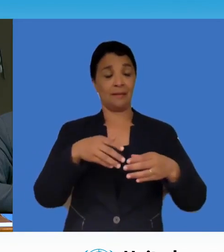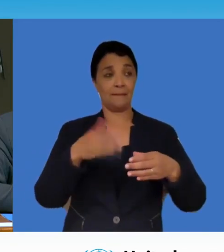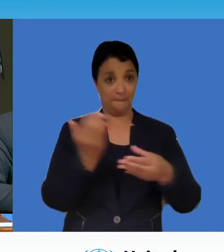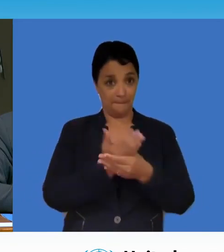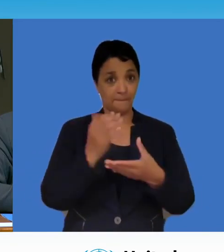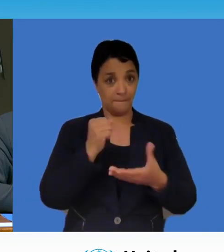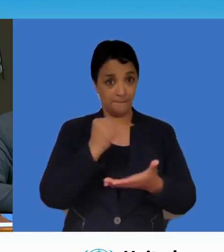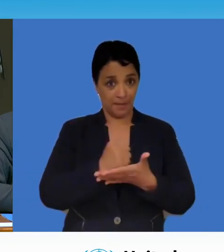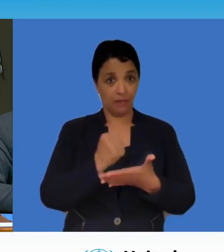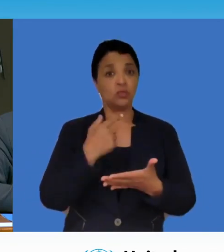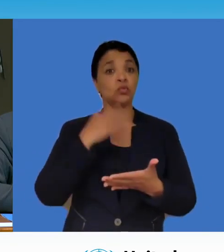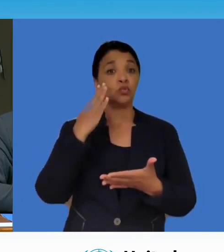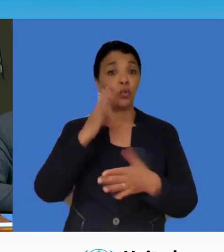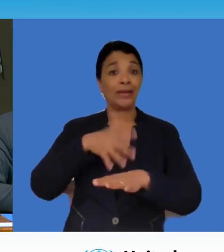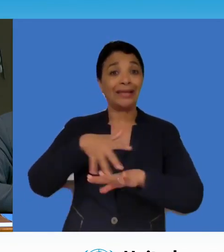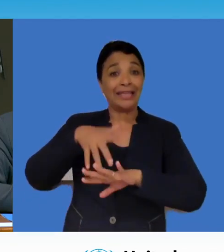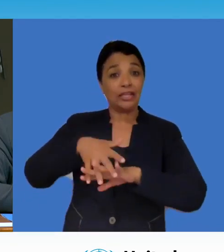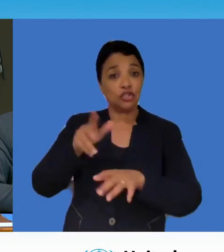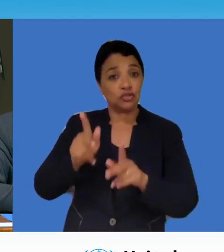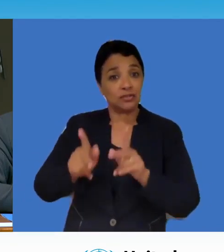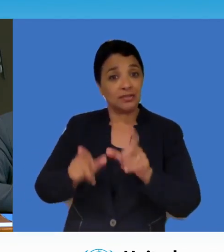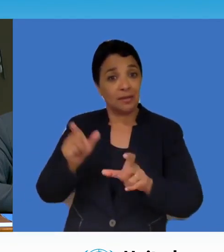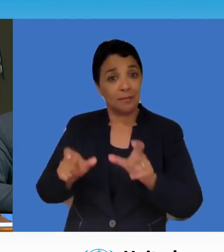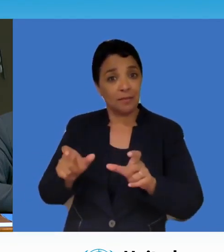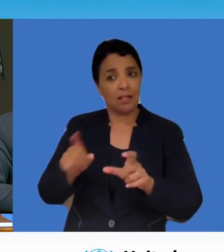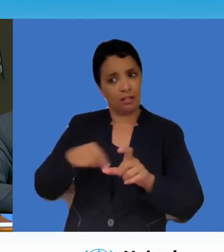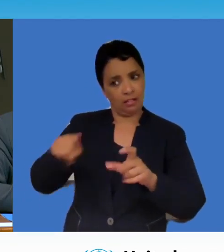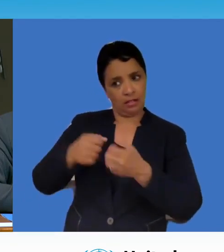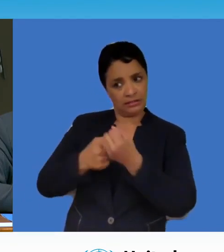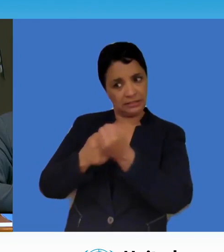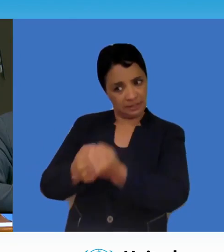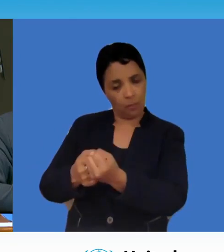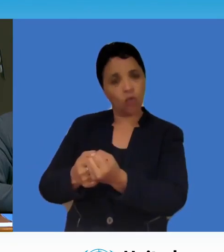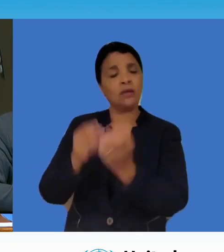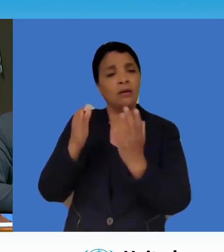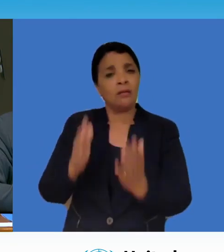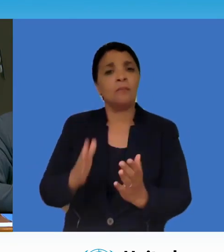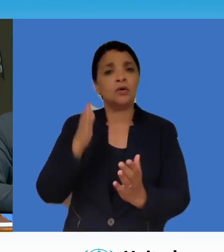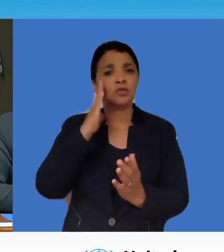on indigenous people to ensure that within within the work that we do to support indigenous people